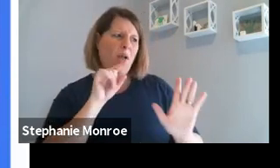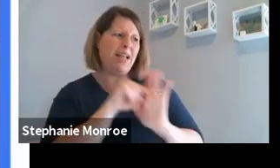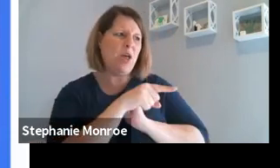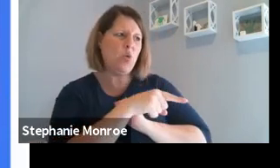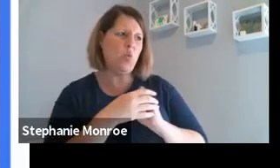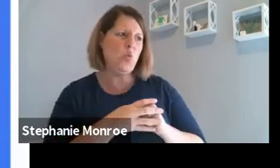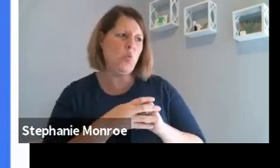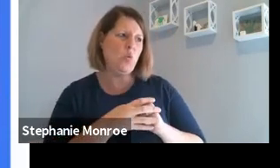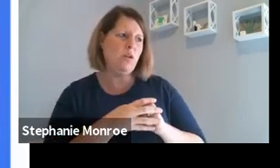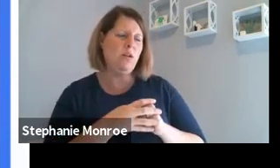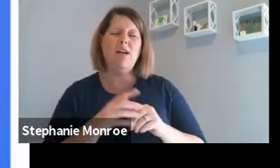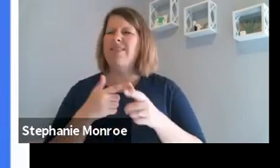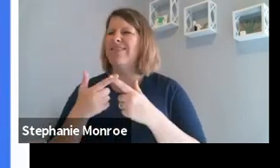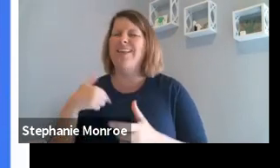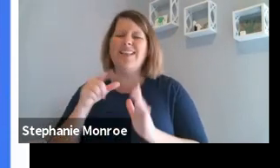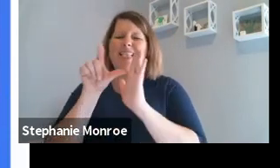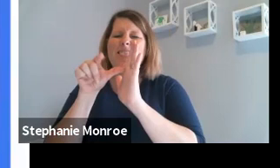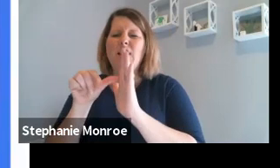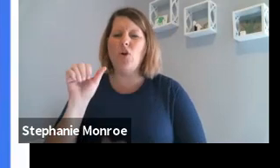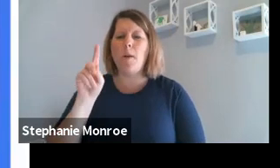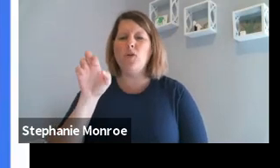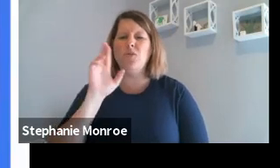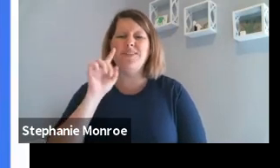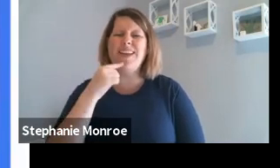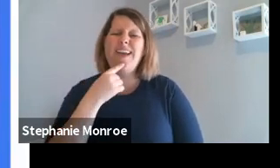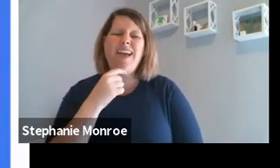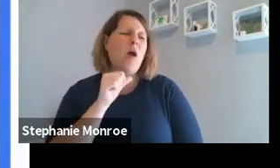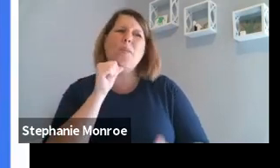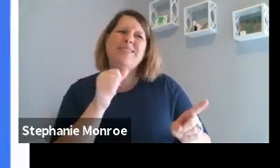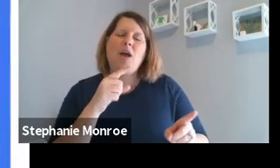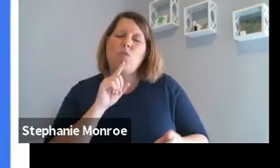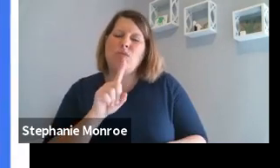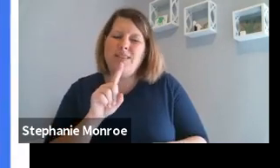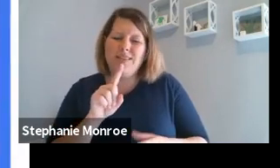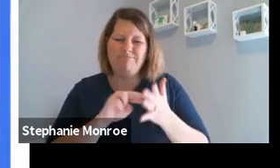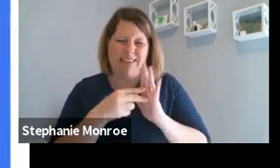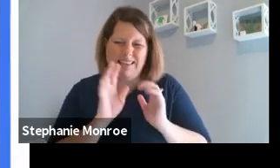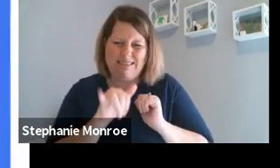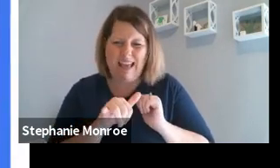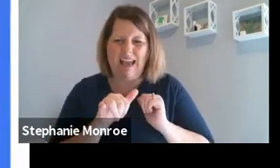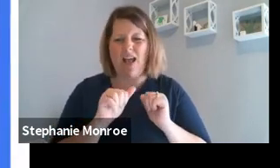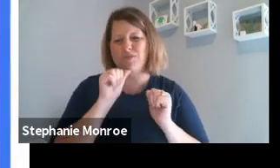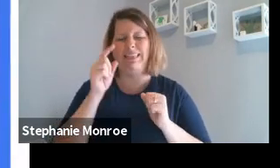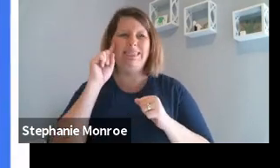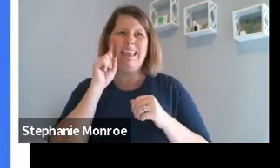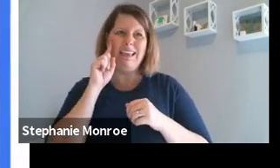the abuser will say, "Well, I wasn't really threatening. I was just thinking out loud, I was just just, you know, thinking and talking,